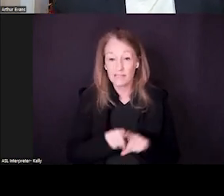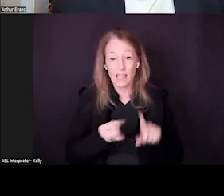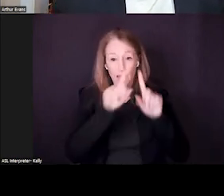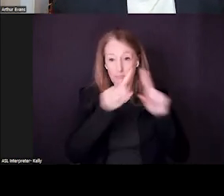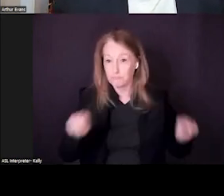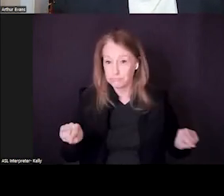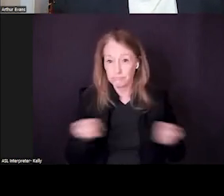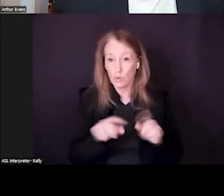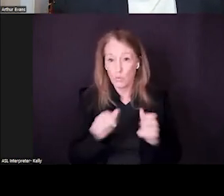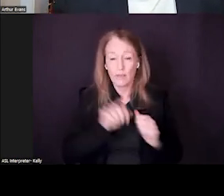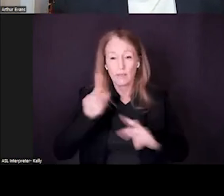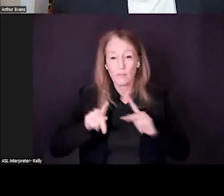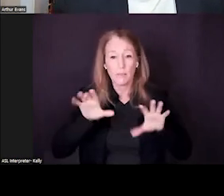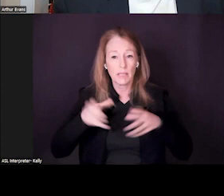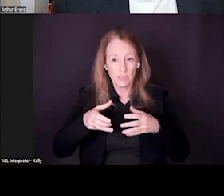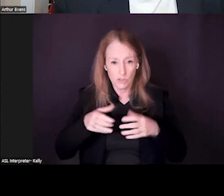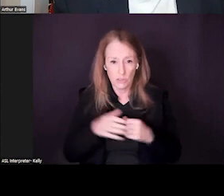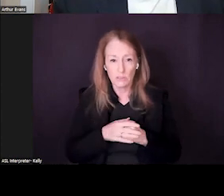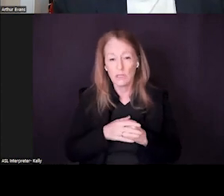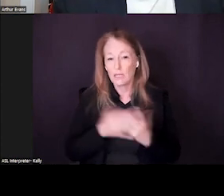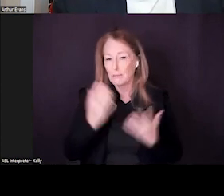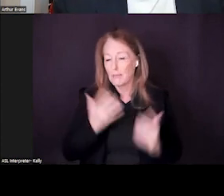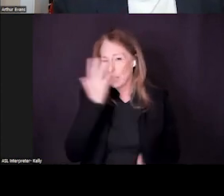HERE IS WHAT IT MIGHT LOOK LIKE.